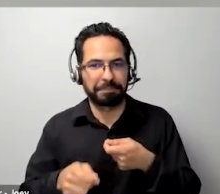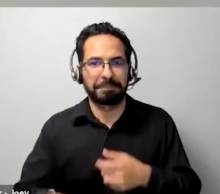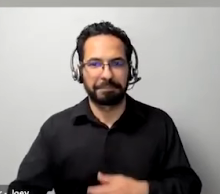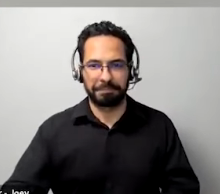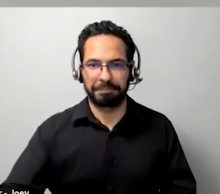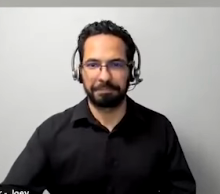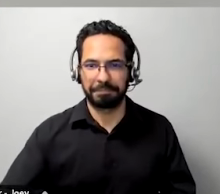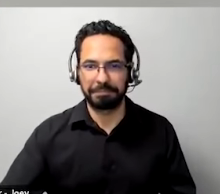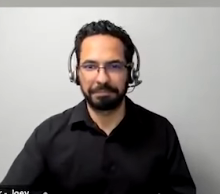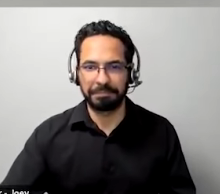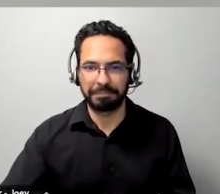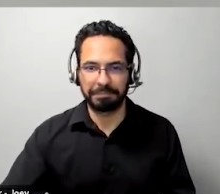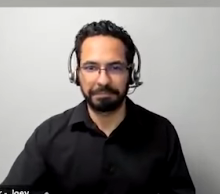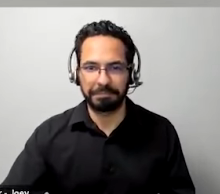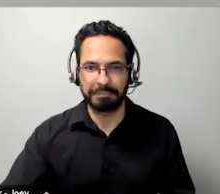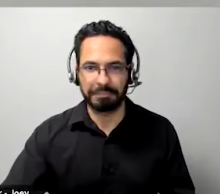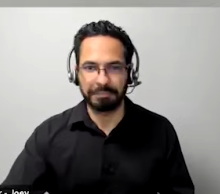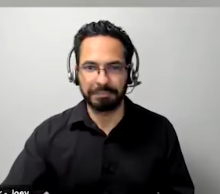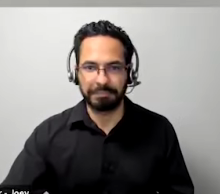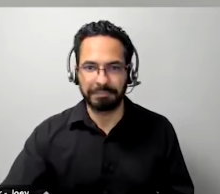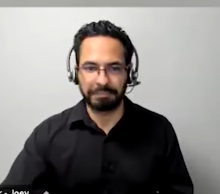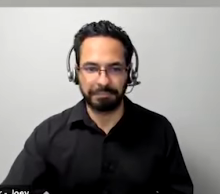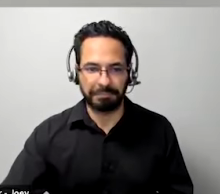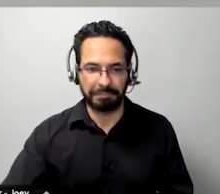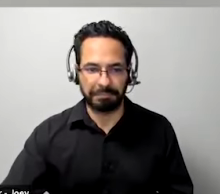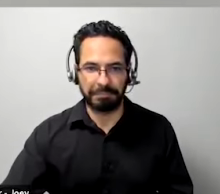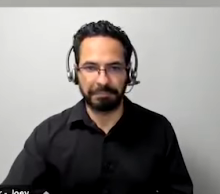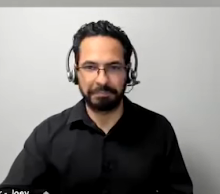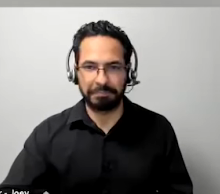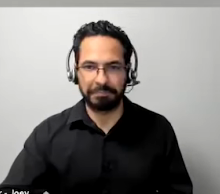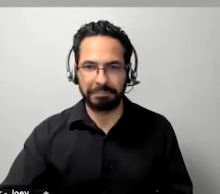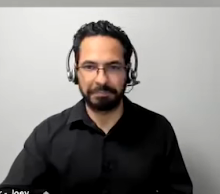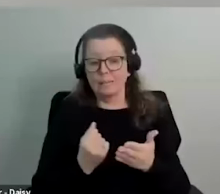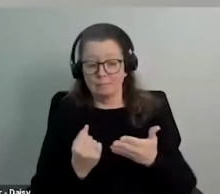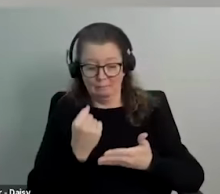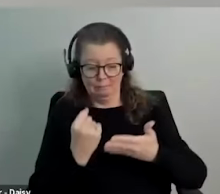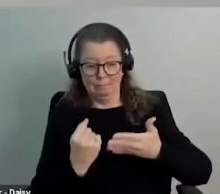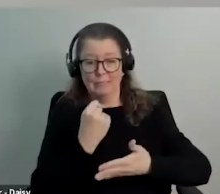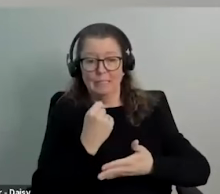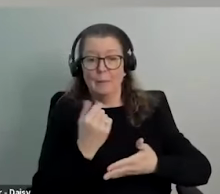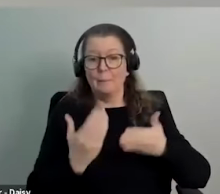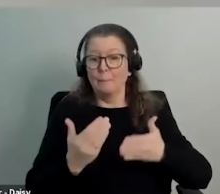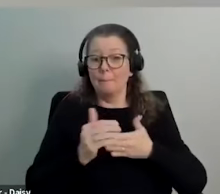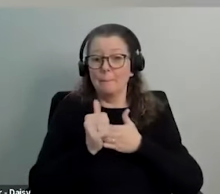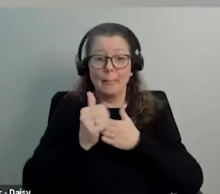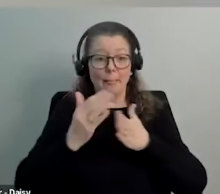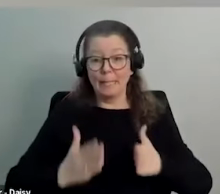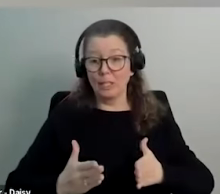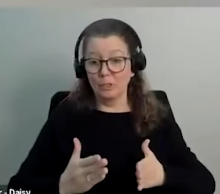and maybe a leader isn't willing, like they're gonna look for, okay, well, maybe we're gonna launch this thing,